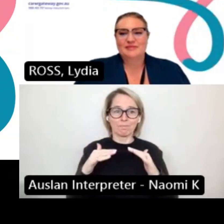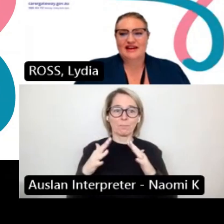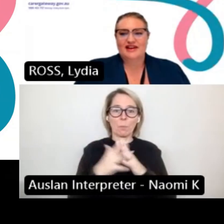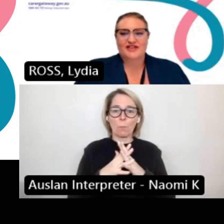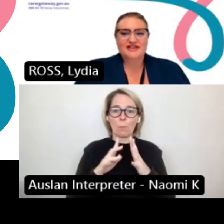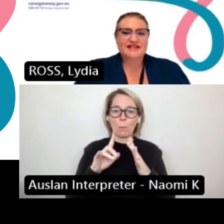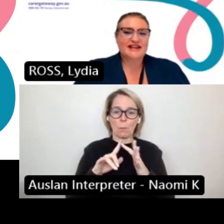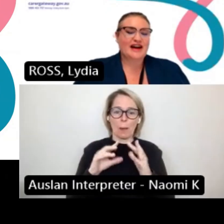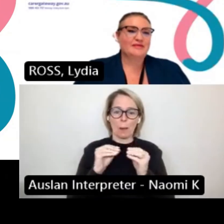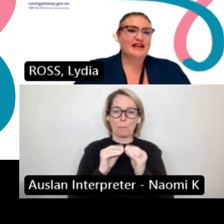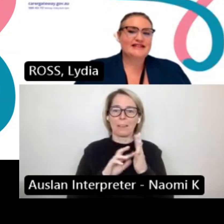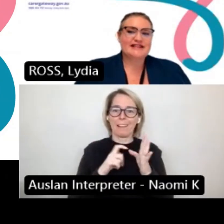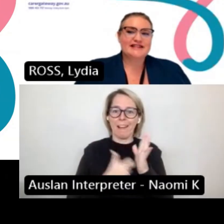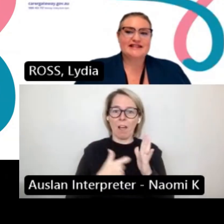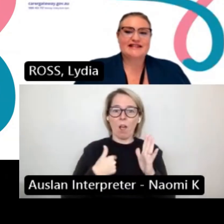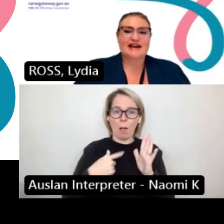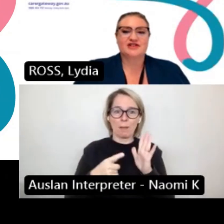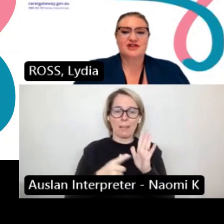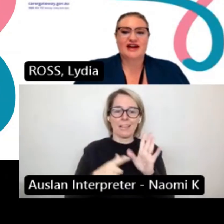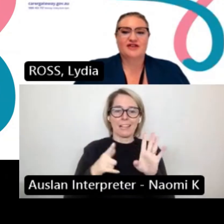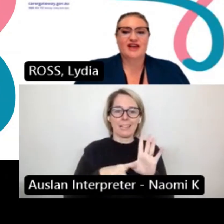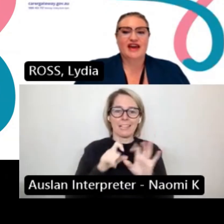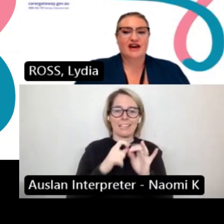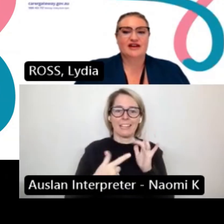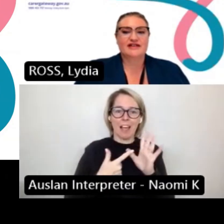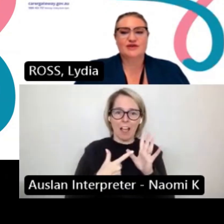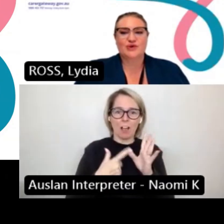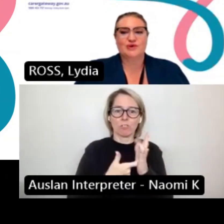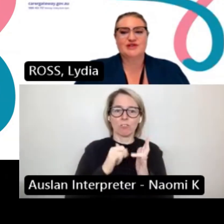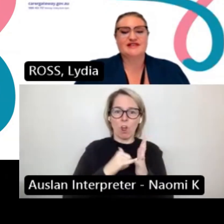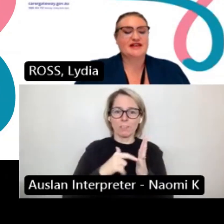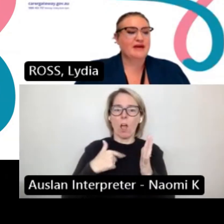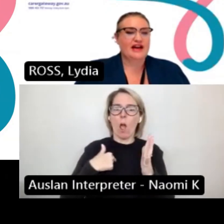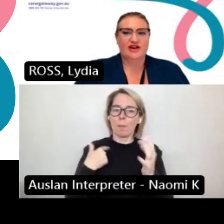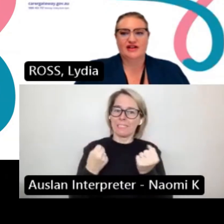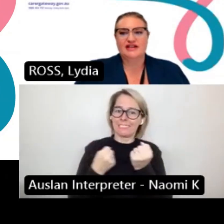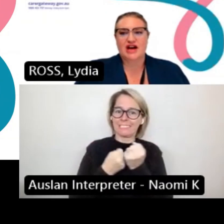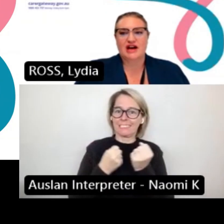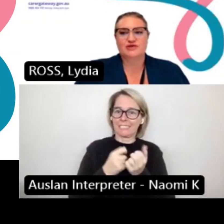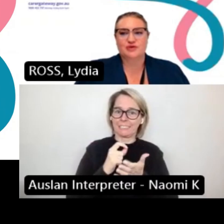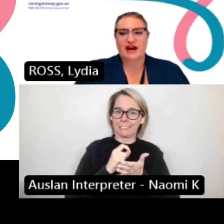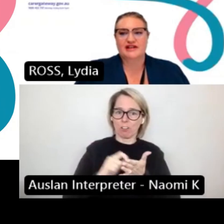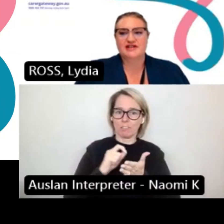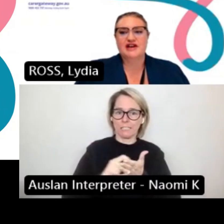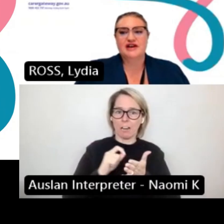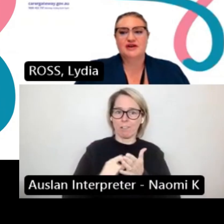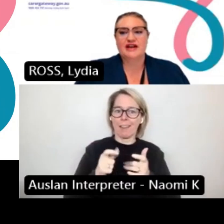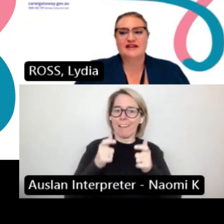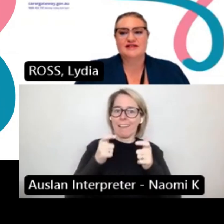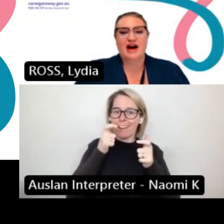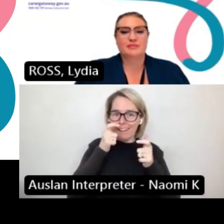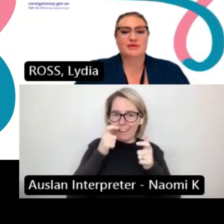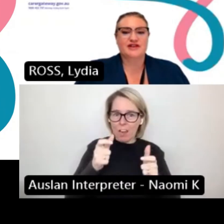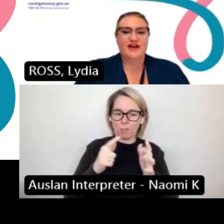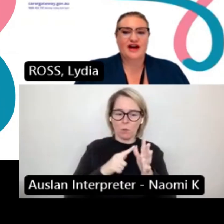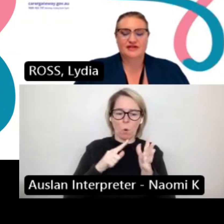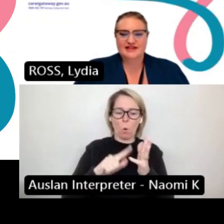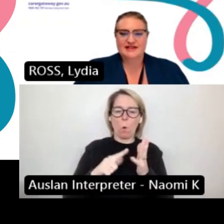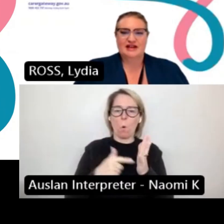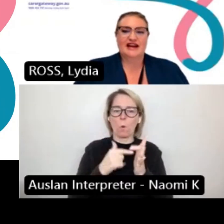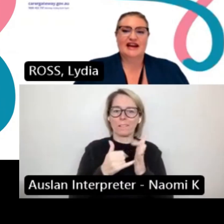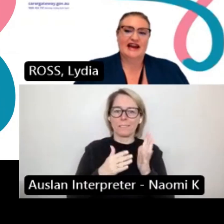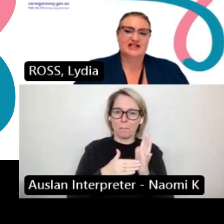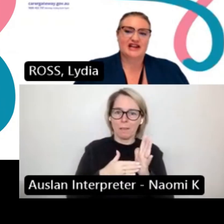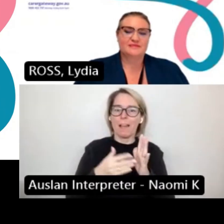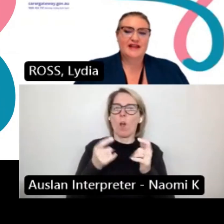I'm Lydia Ross and I'm the Assistant Secretary of the Carers, Autism and Early Childhood Branch in the Department of Health, Disability and Ageing.